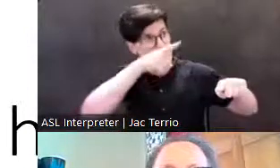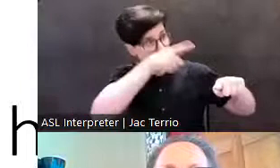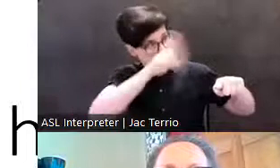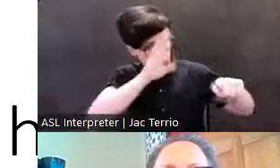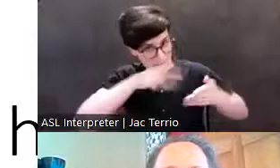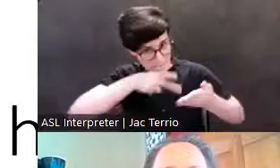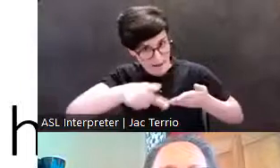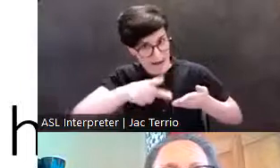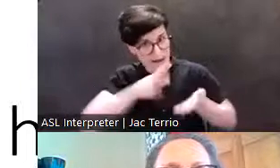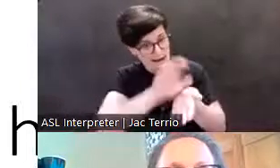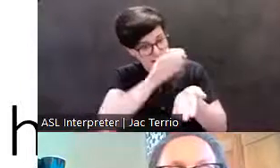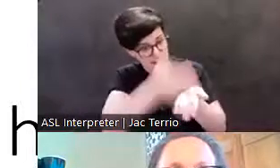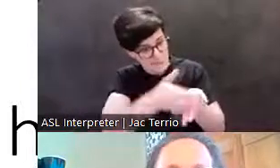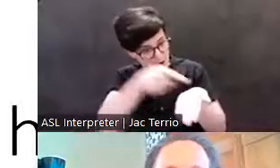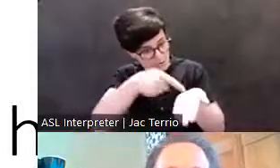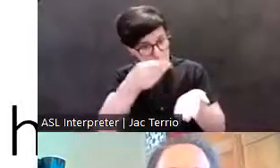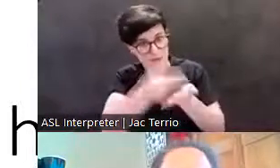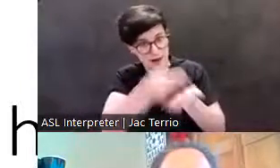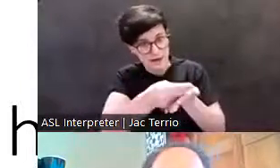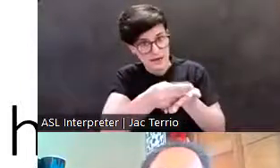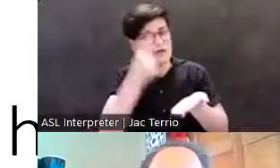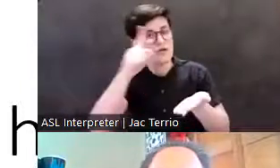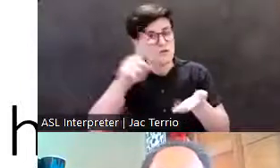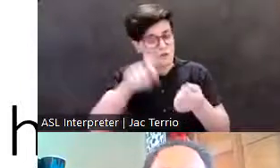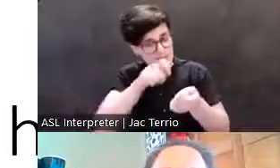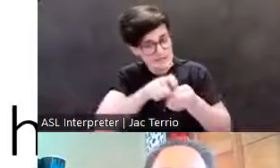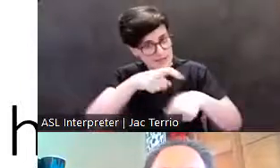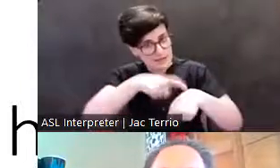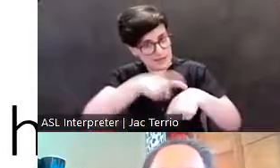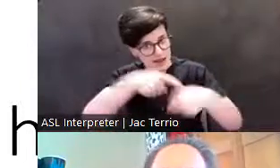space to be yours for certain amount of time.